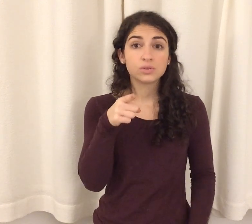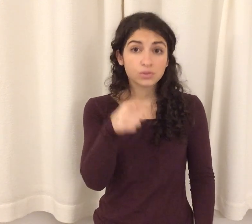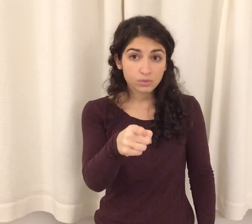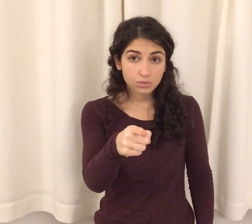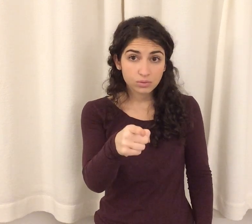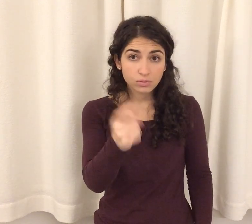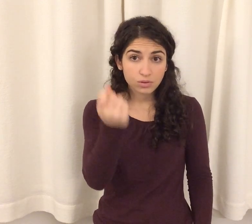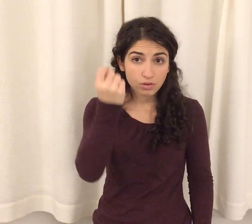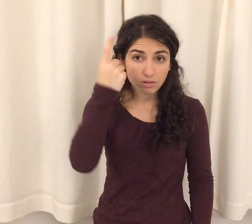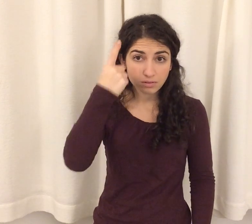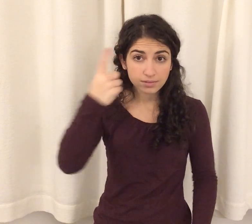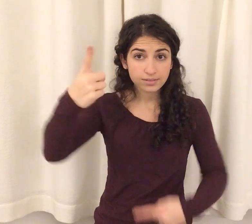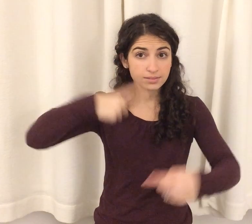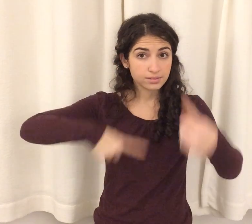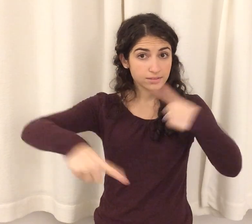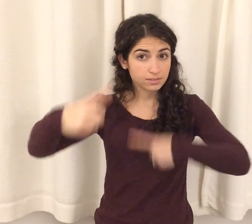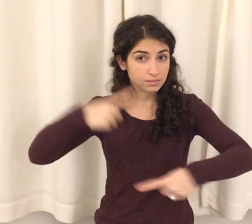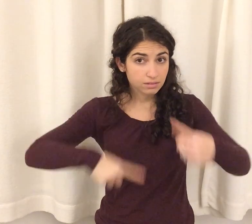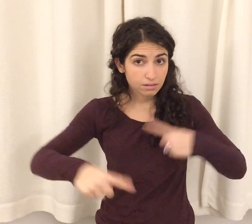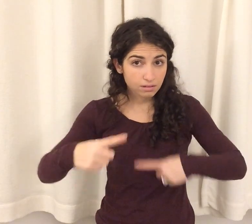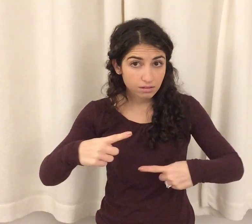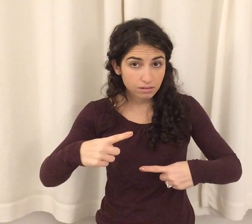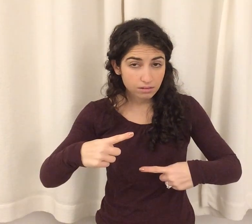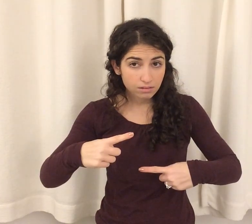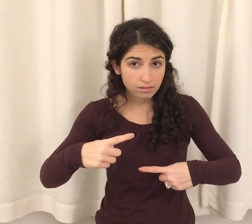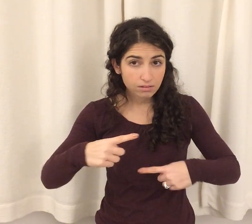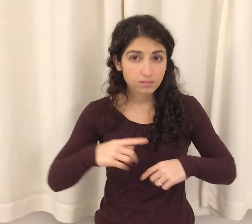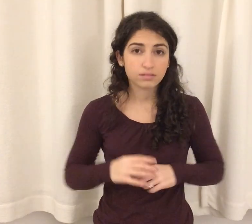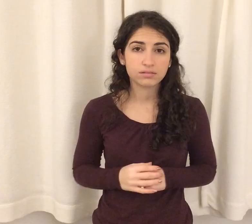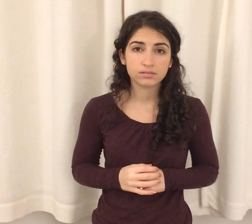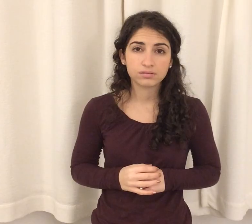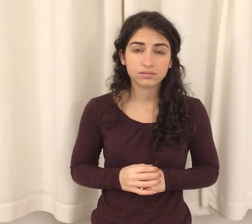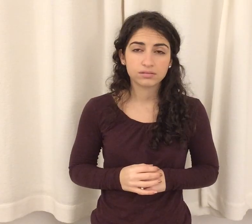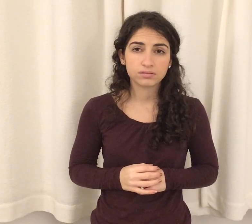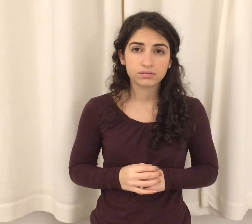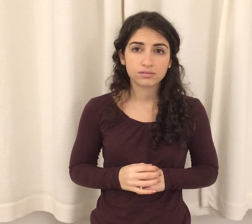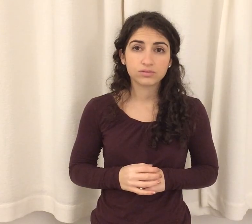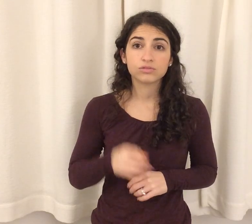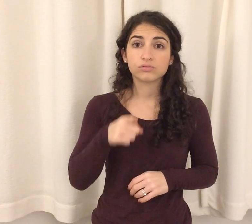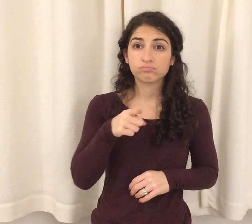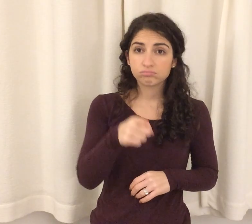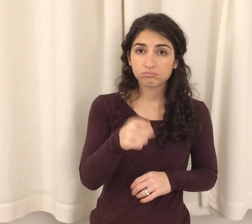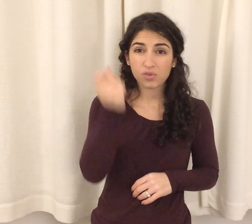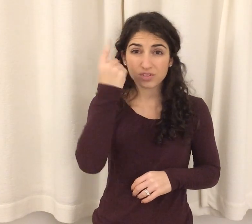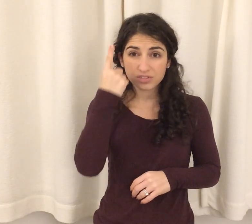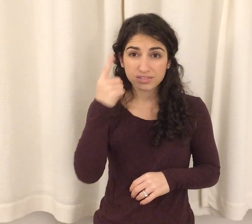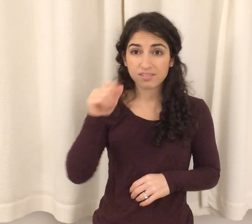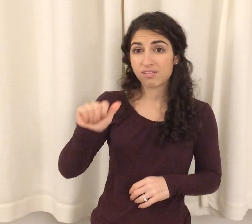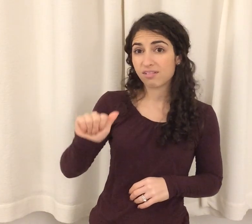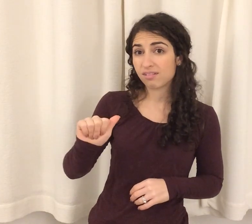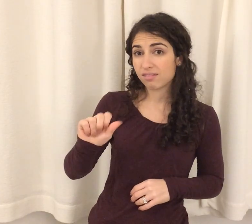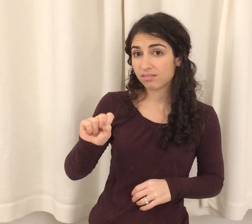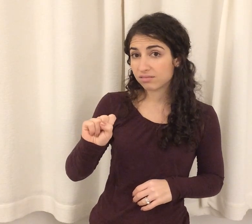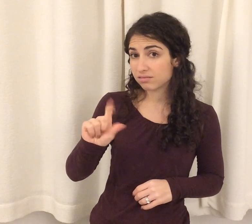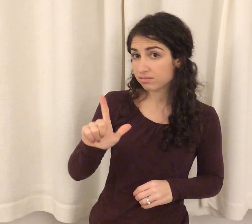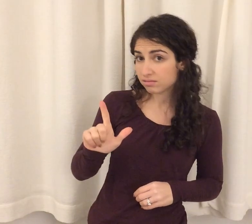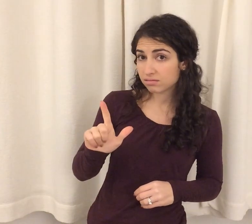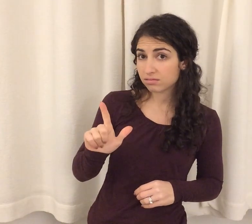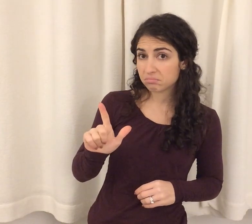You can also ask: YOU UNDERSTAND SIGN? YOU UNDERSTAND ASL?